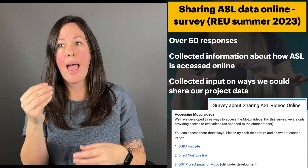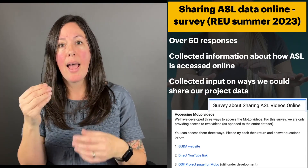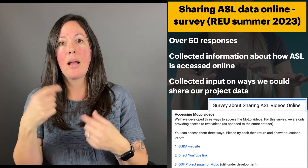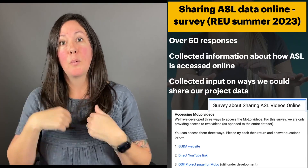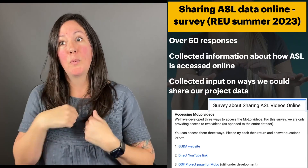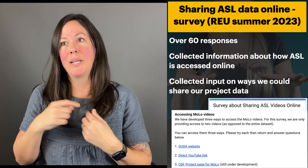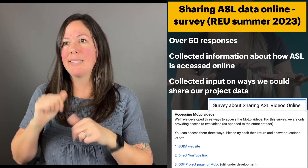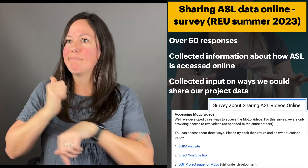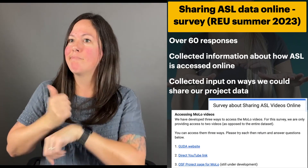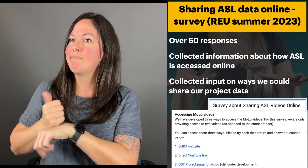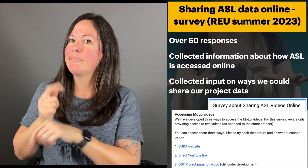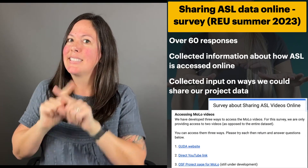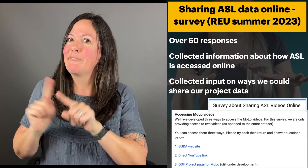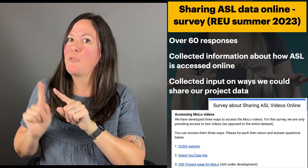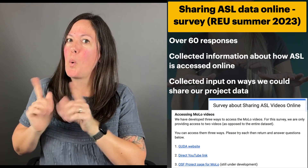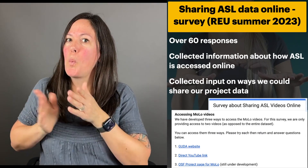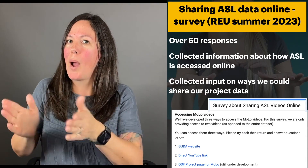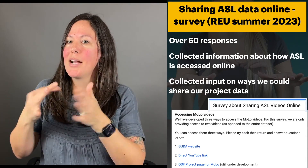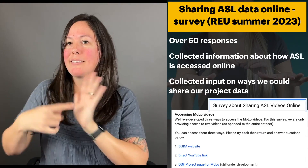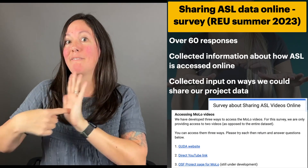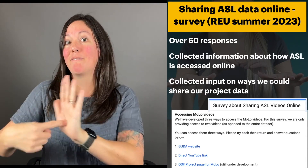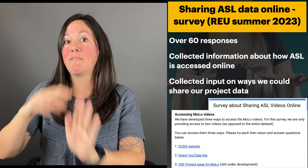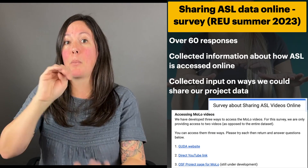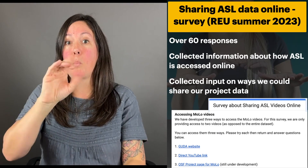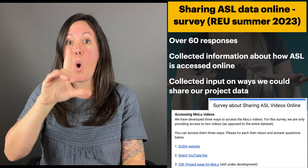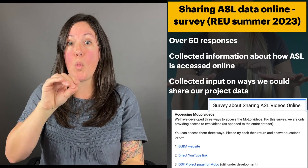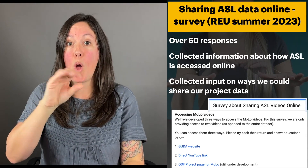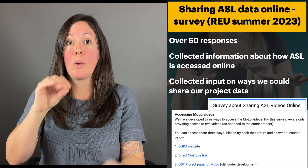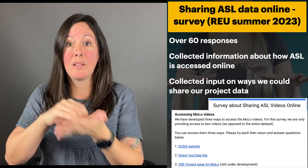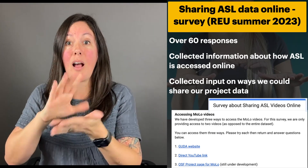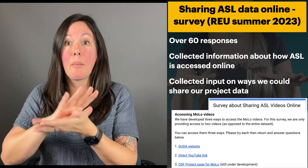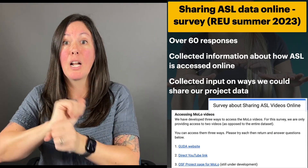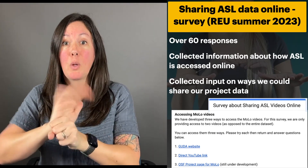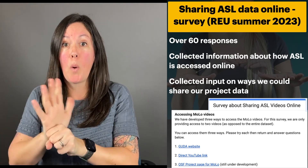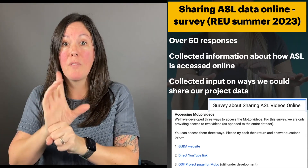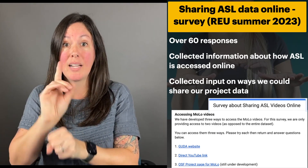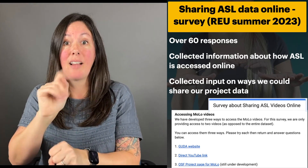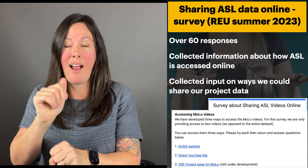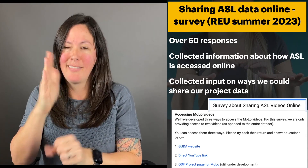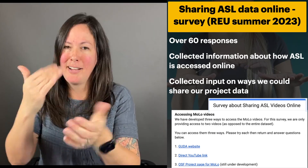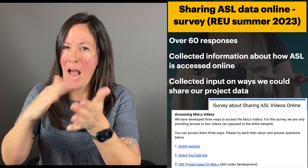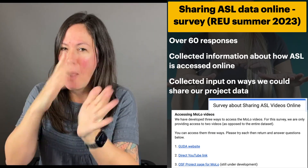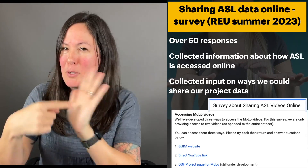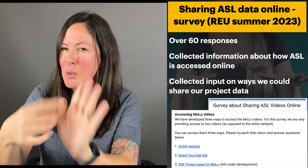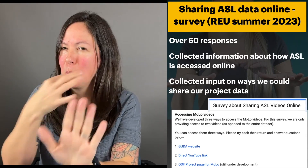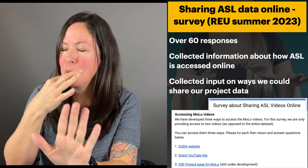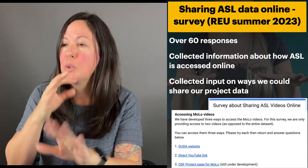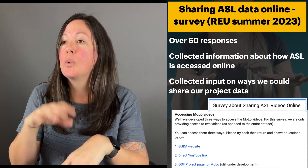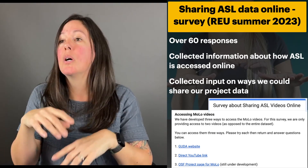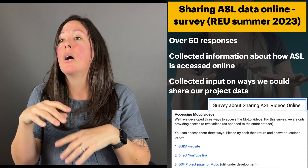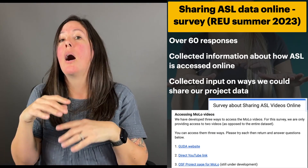about people's online experience of using ASL videos as part of their